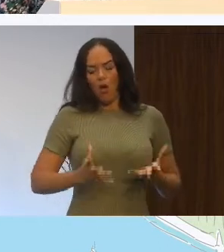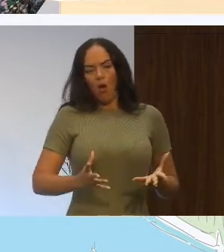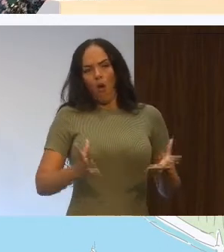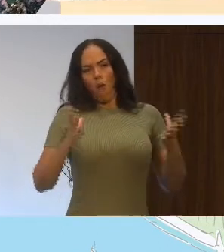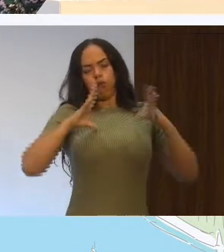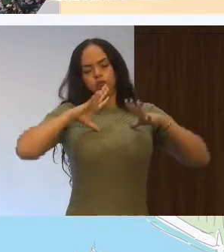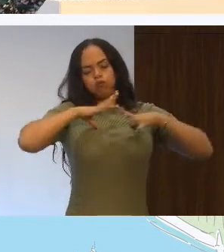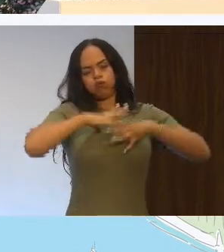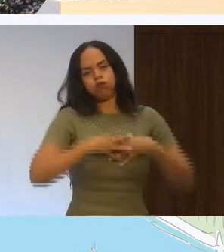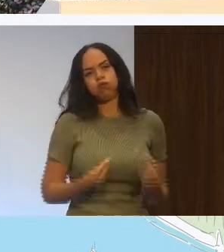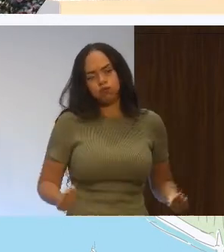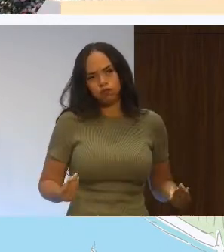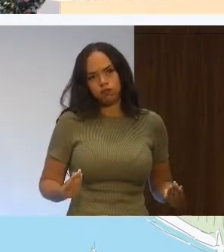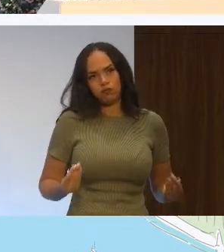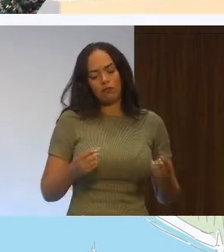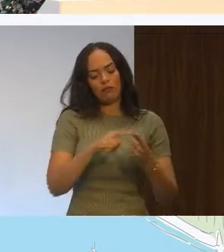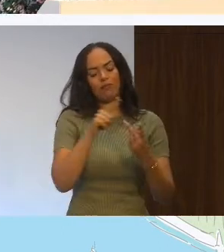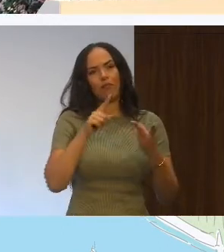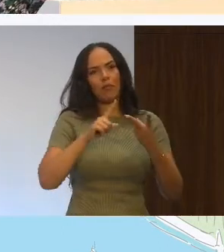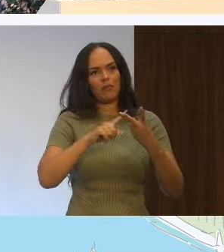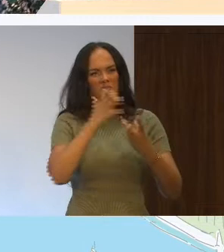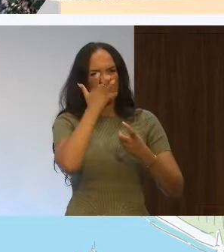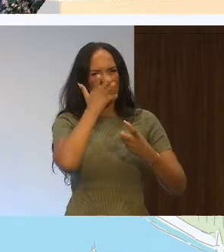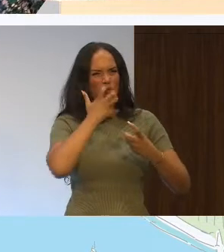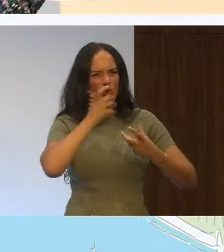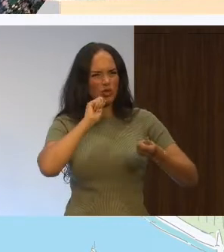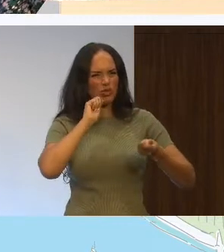some change in mood and yawning, which is interesting